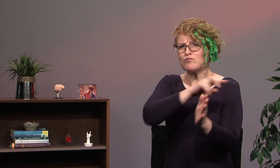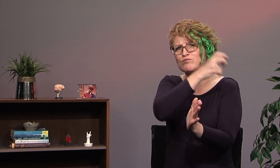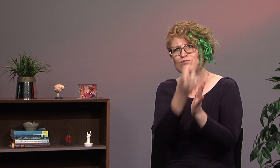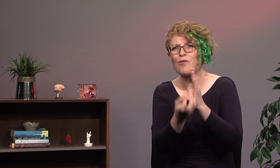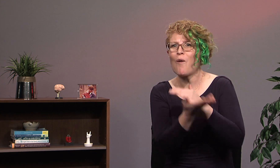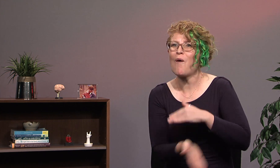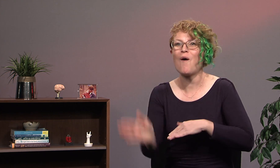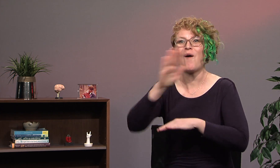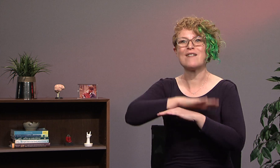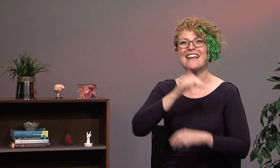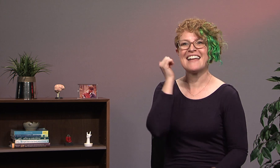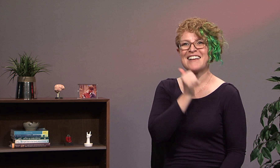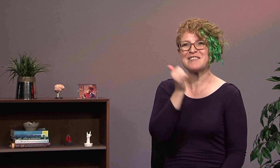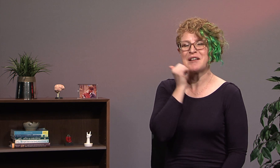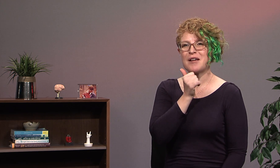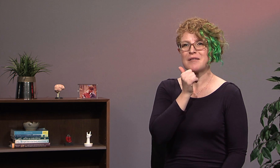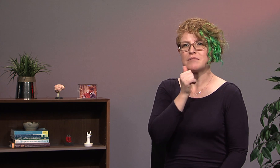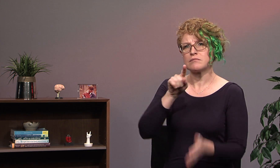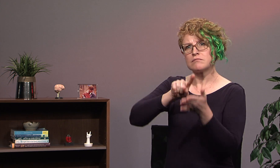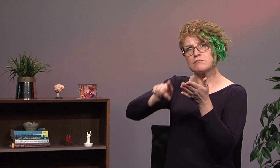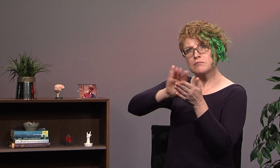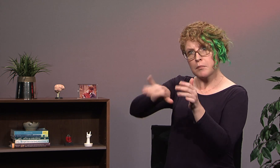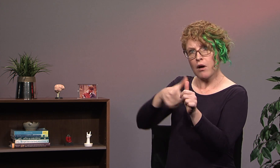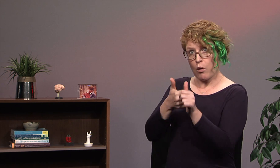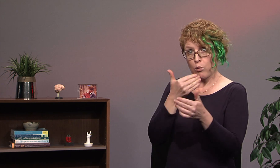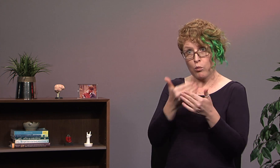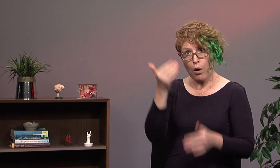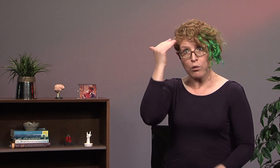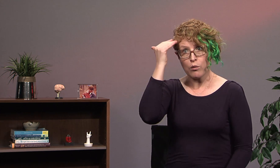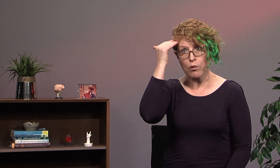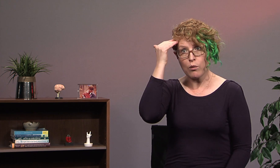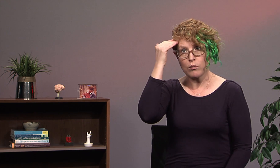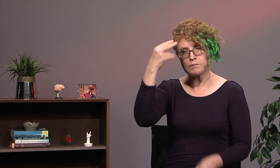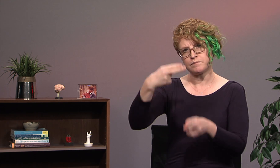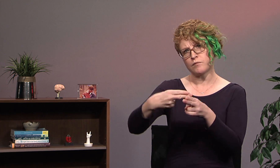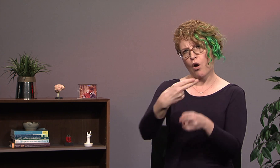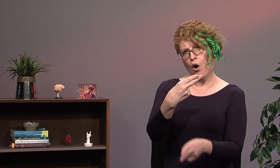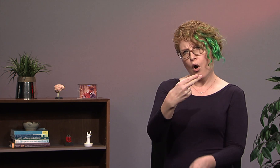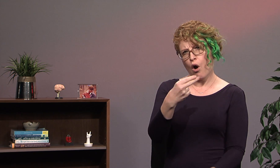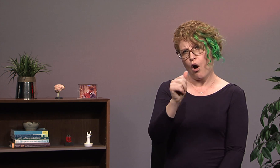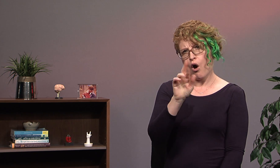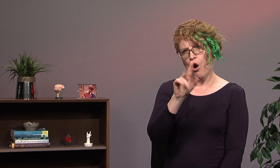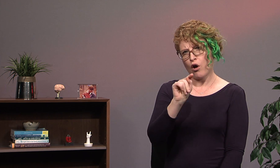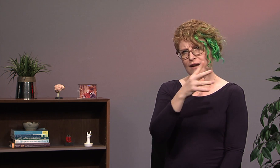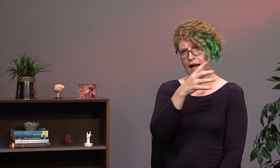It is based on widely cited research from the early 1990s by Hart and Risely showing the impact